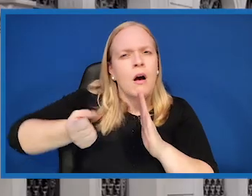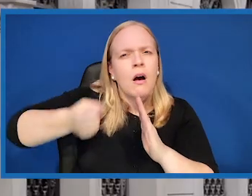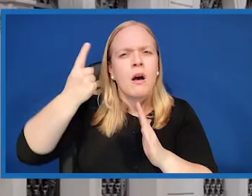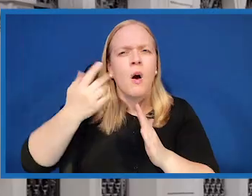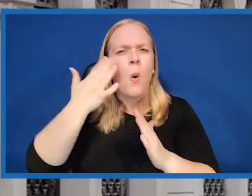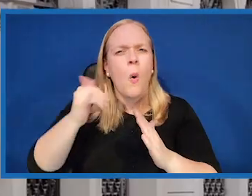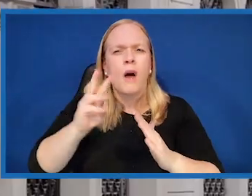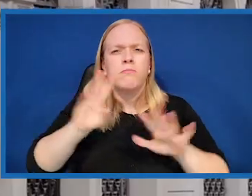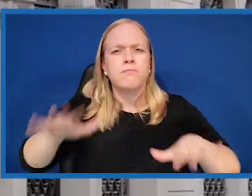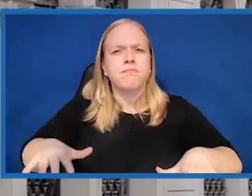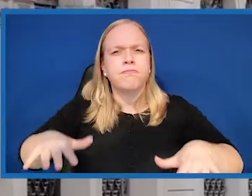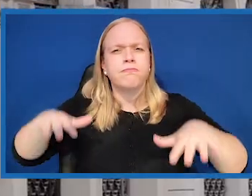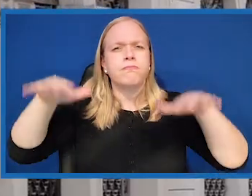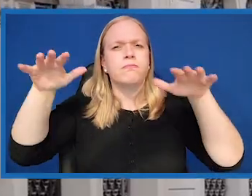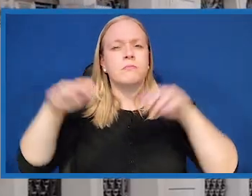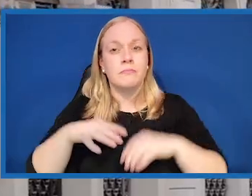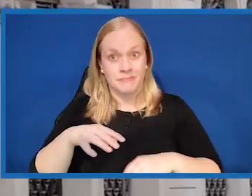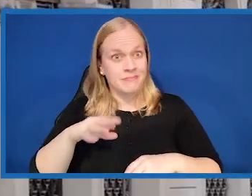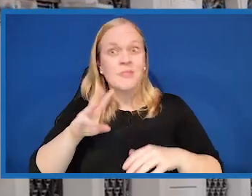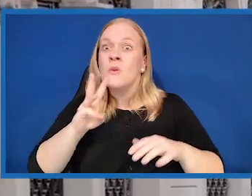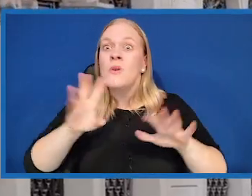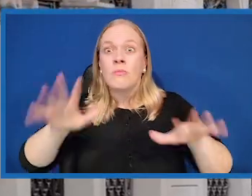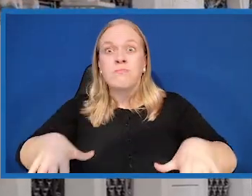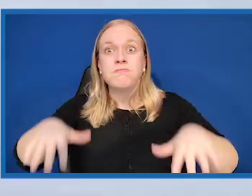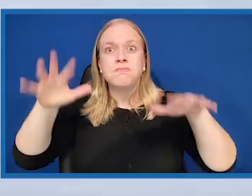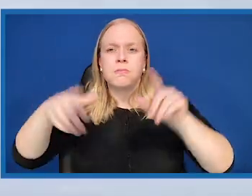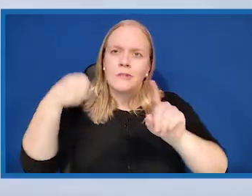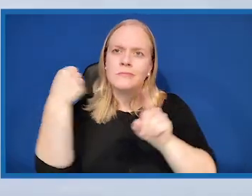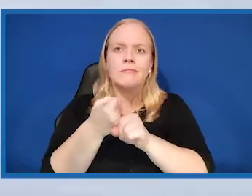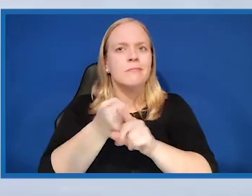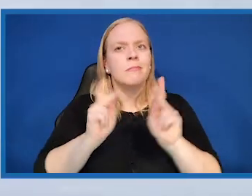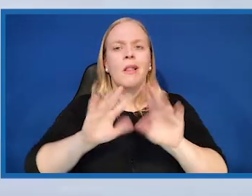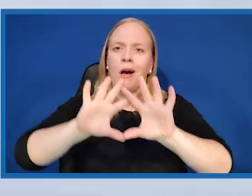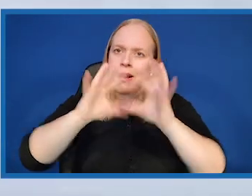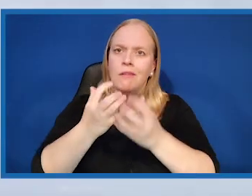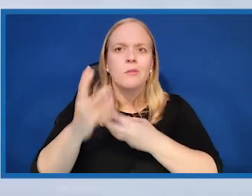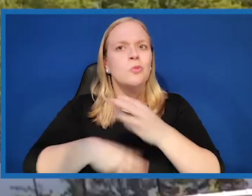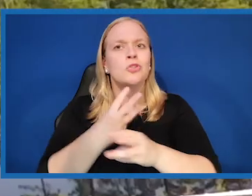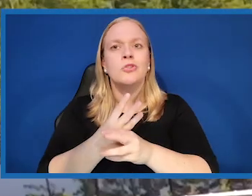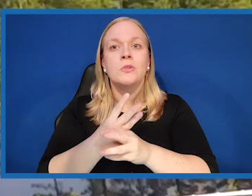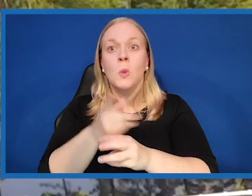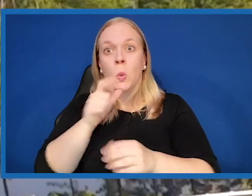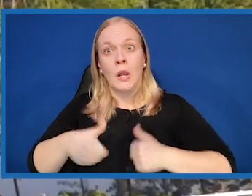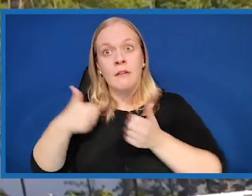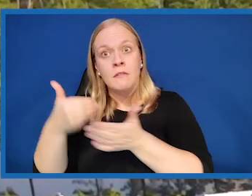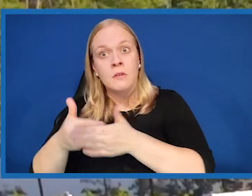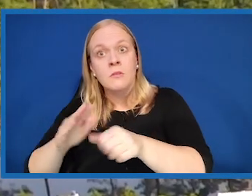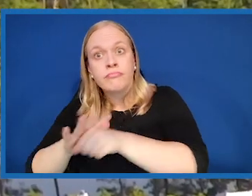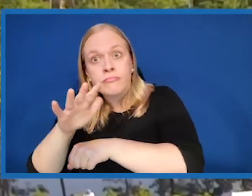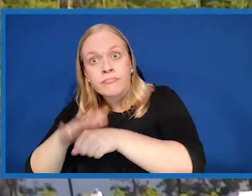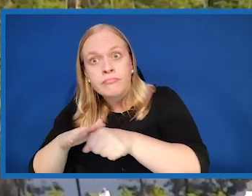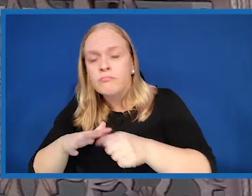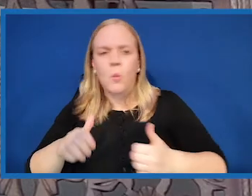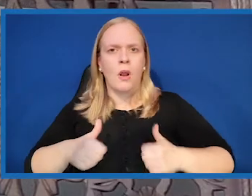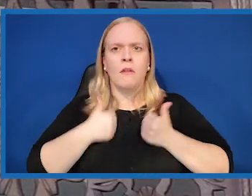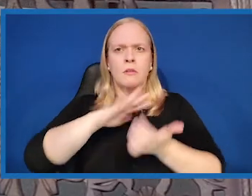RISING SEA LEVEL AFFECTS EVERYONE ACROSS THE GLOBE FROM COASTAL COMMUNITIES, TO THOSE LIVING IN LANDLOCKED REGIONS.